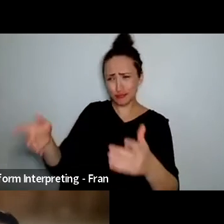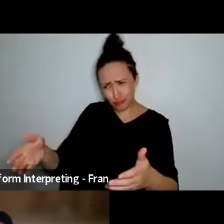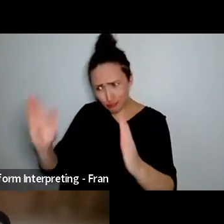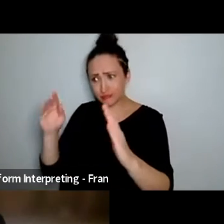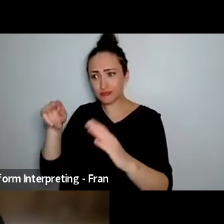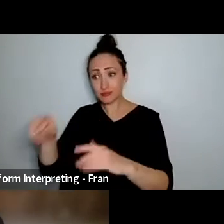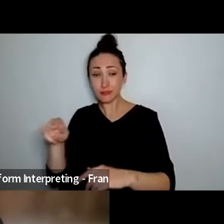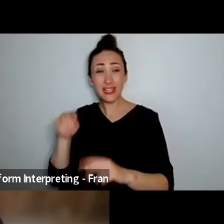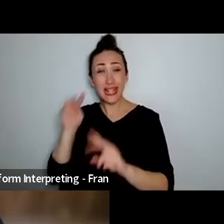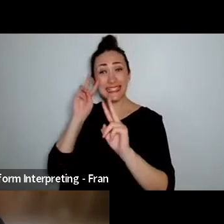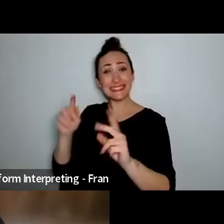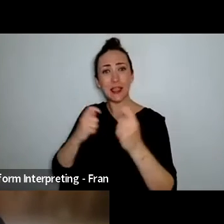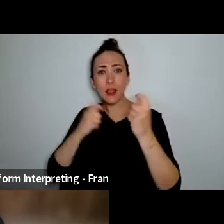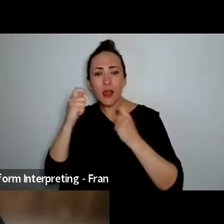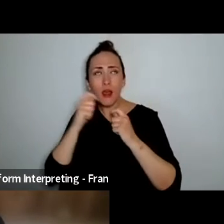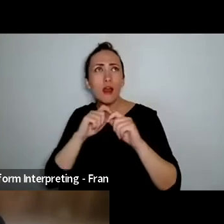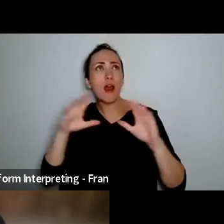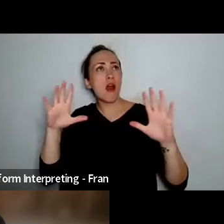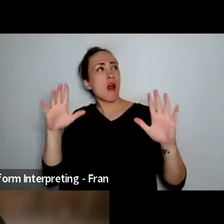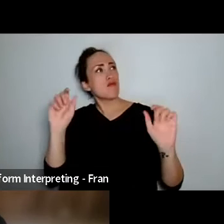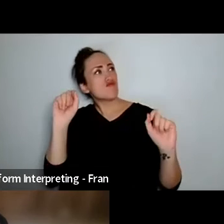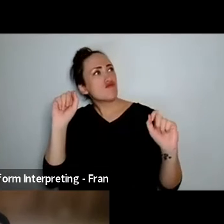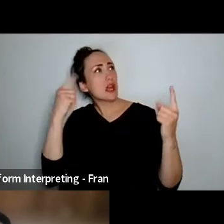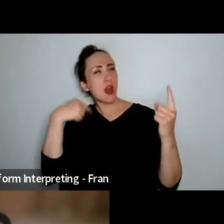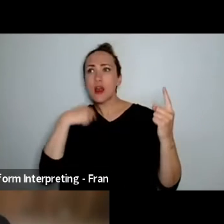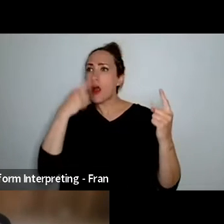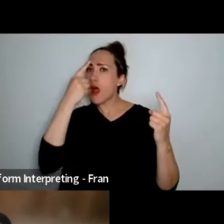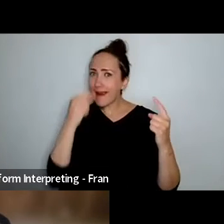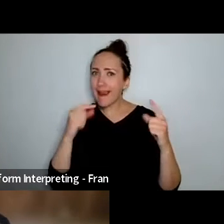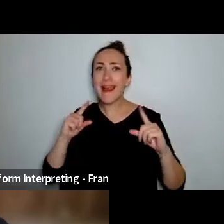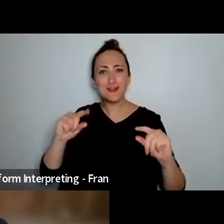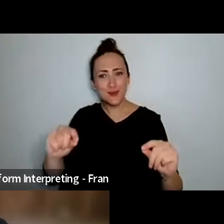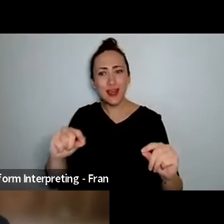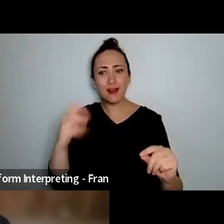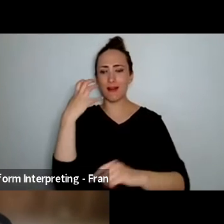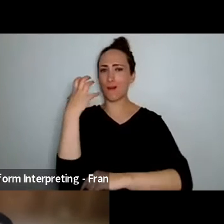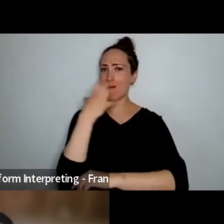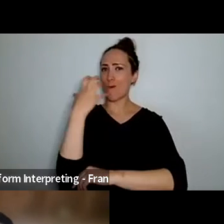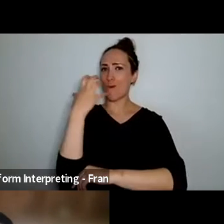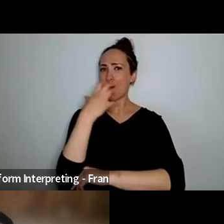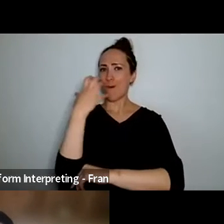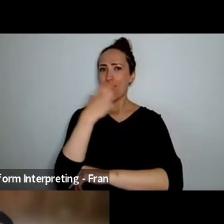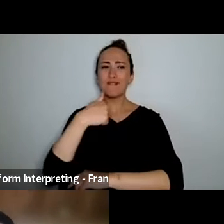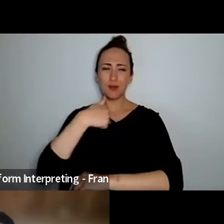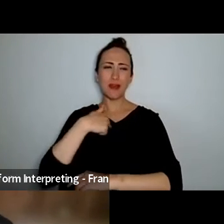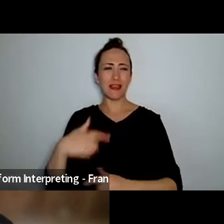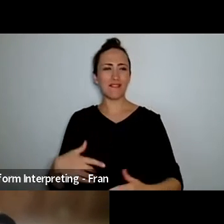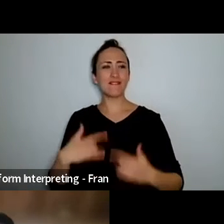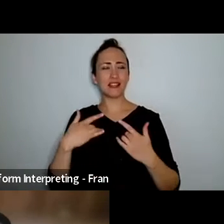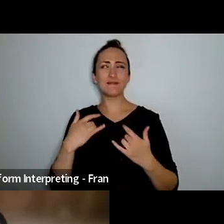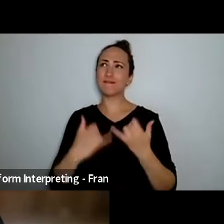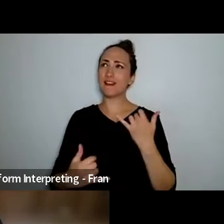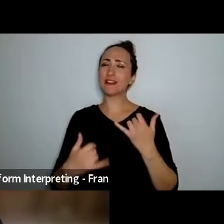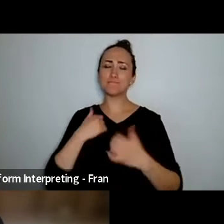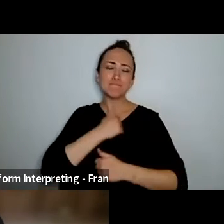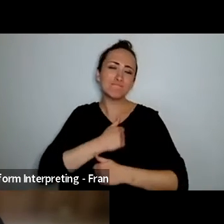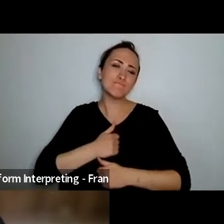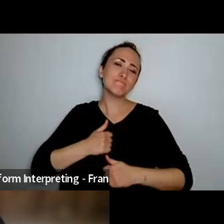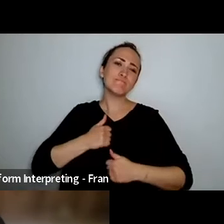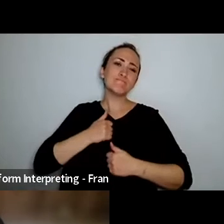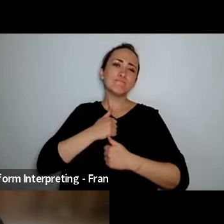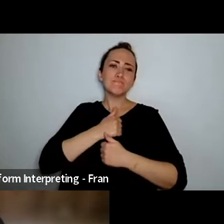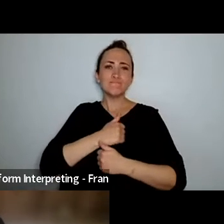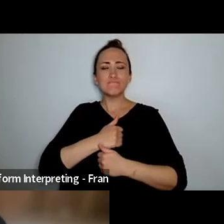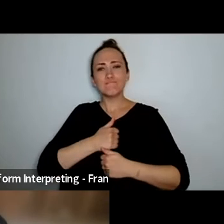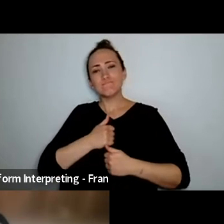and for me that's that's really really moving and um beautiful and it's it makes me realize